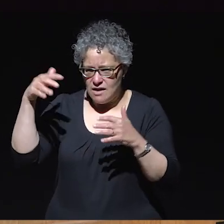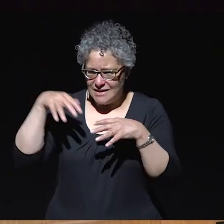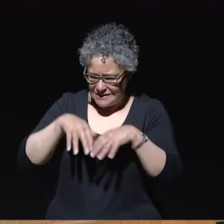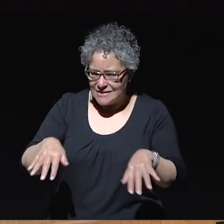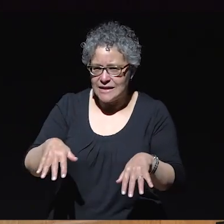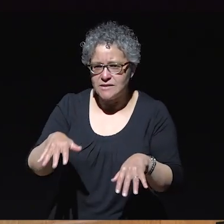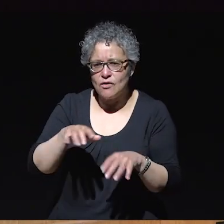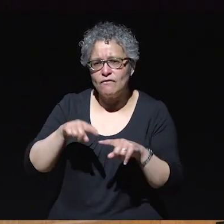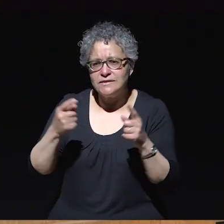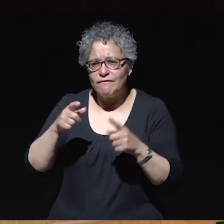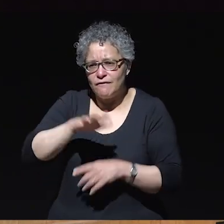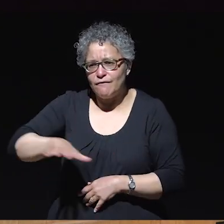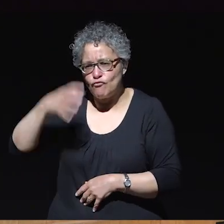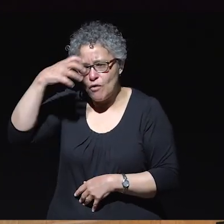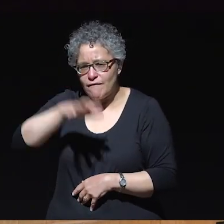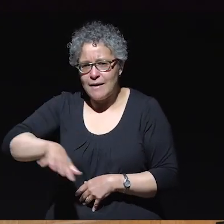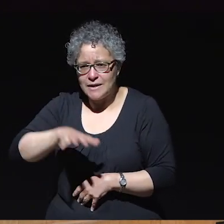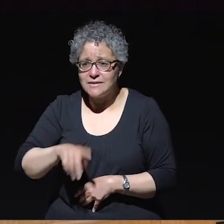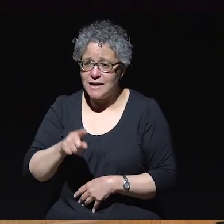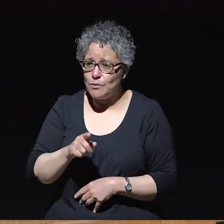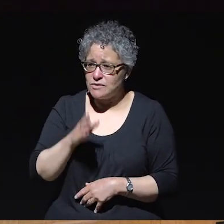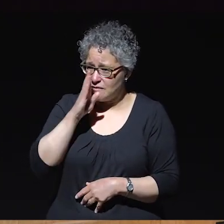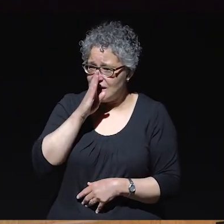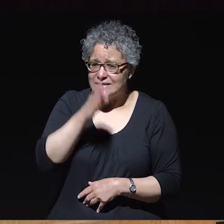of James I, VI of Scotland.